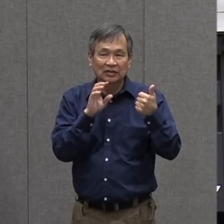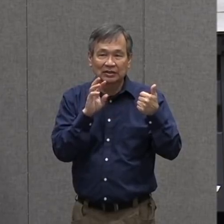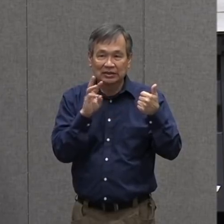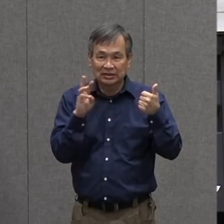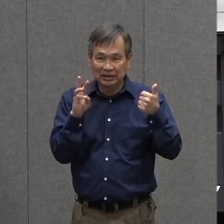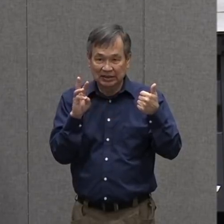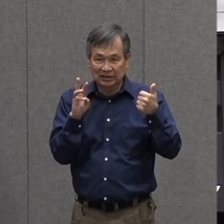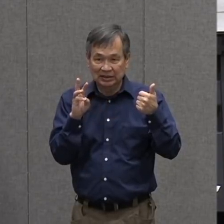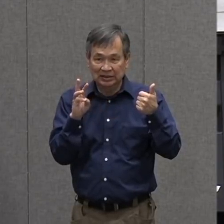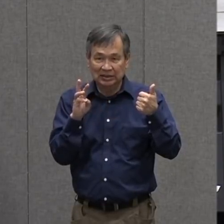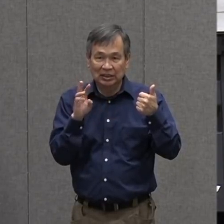Let's do two is 12,